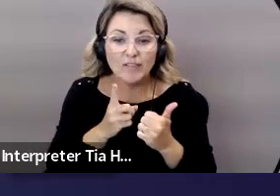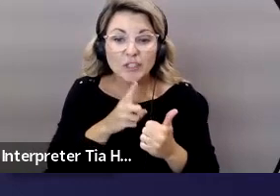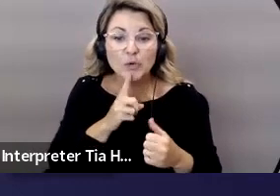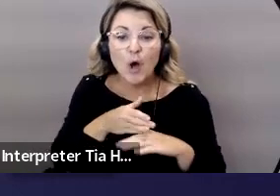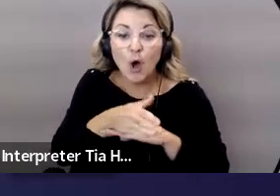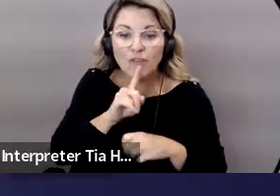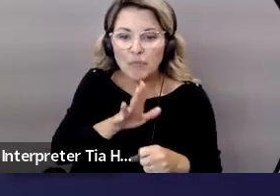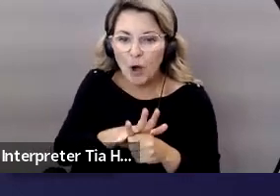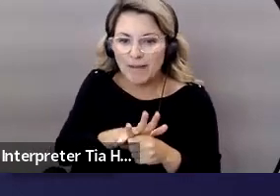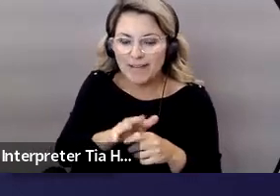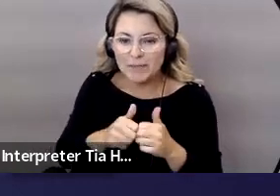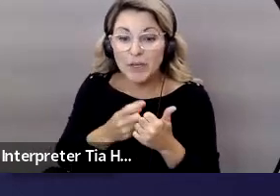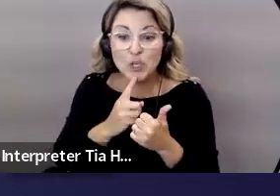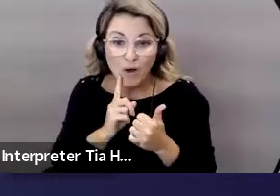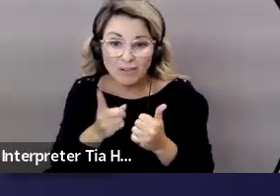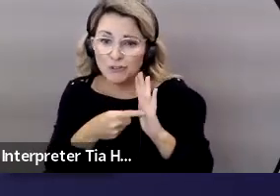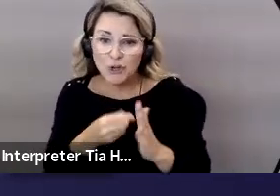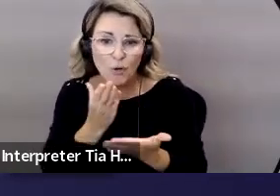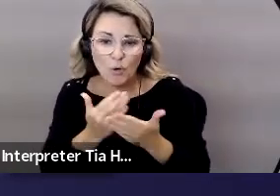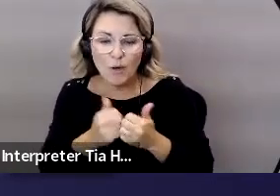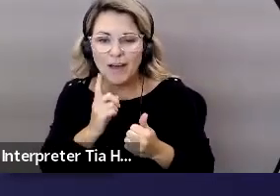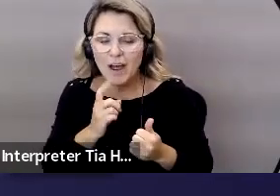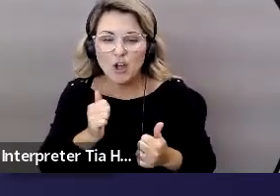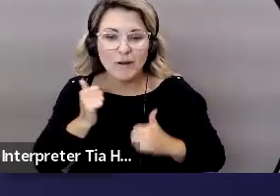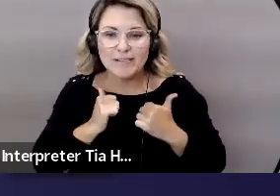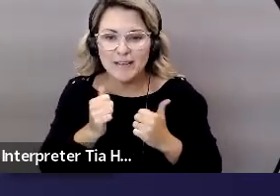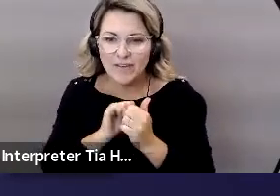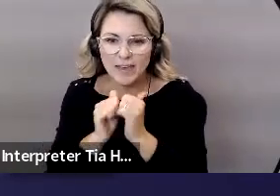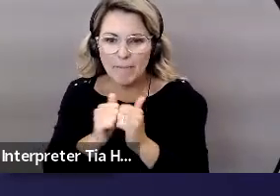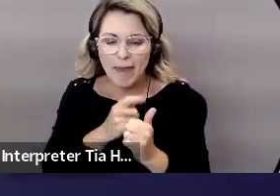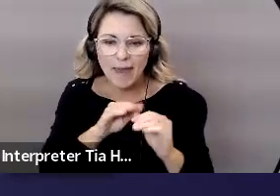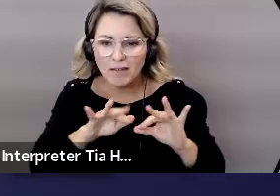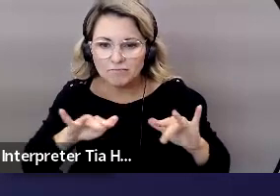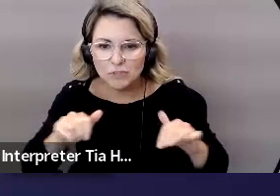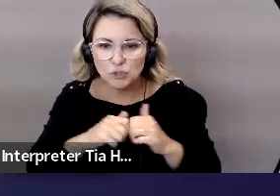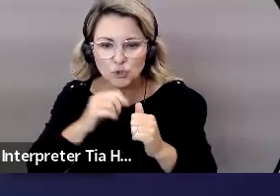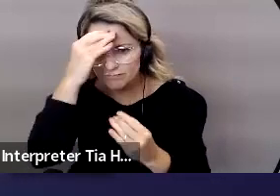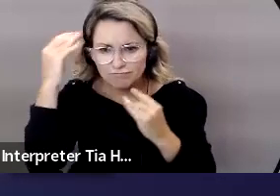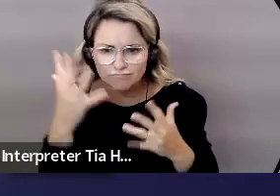active and aggressive campaign of dissemination and technical assistance. Maybe aggressive isn't